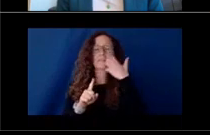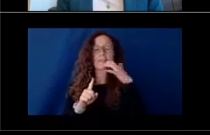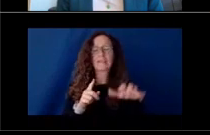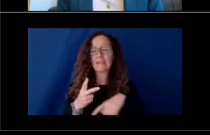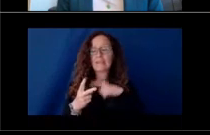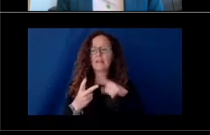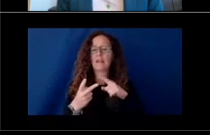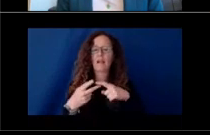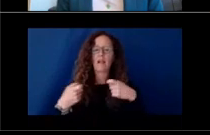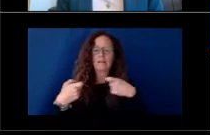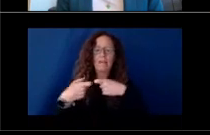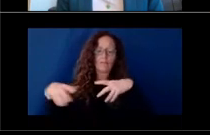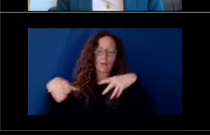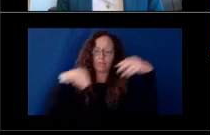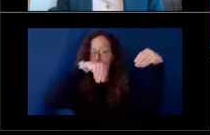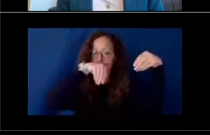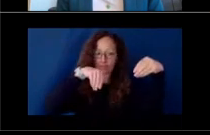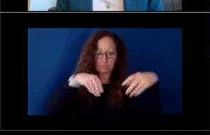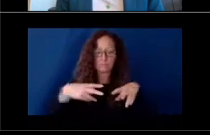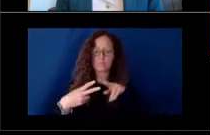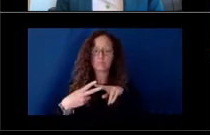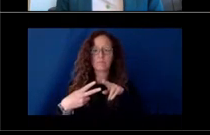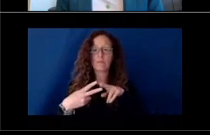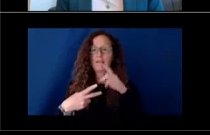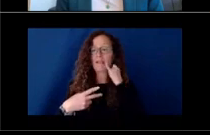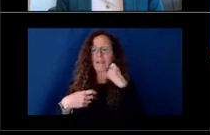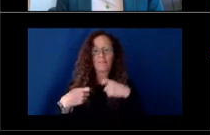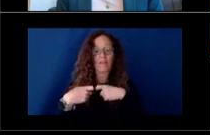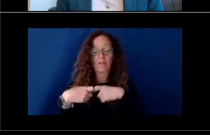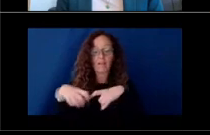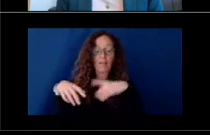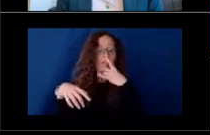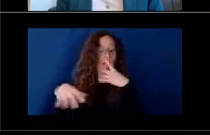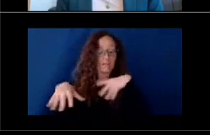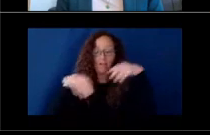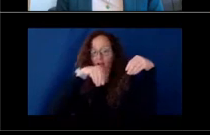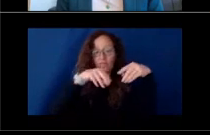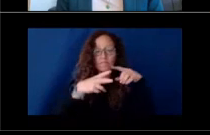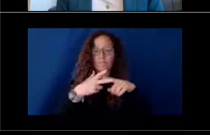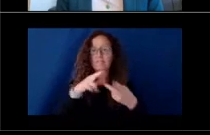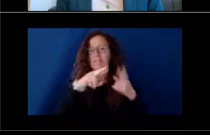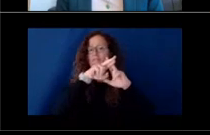and the increased risk that comes with that and I feel like that's, that may be more of a